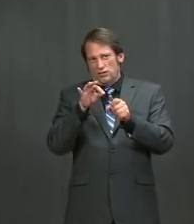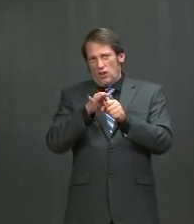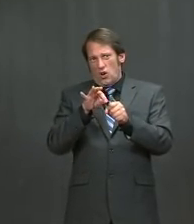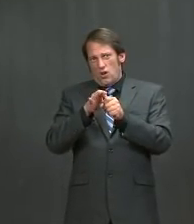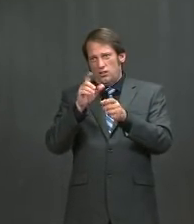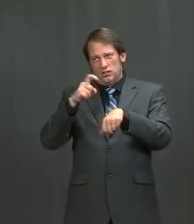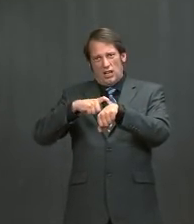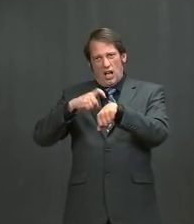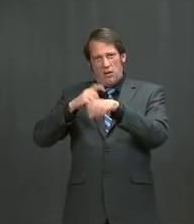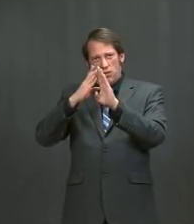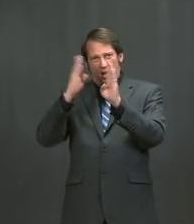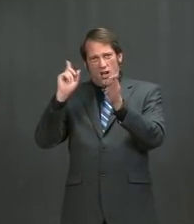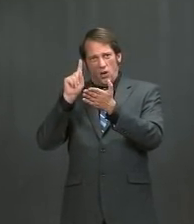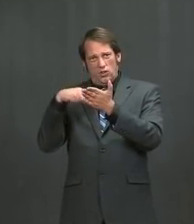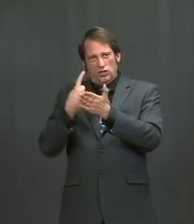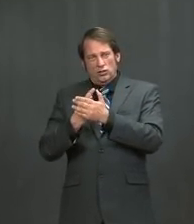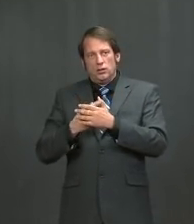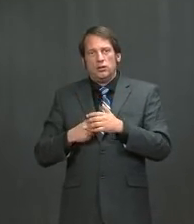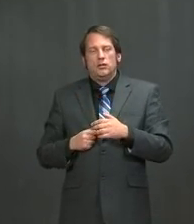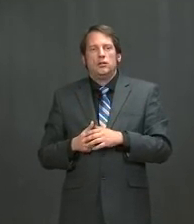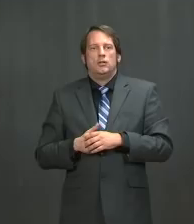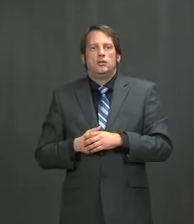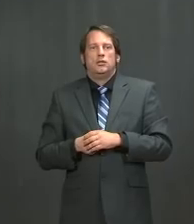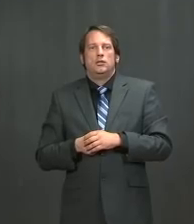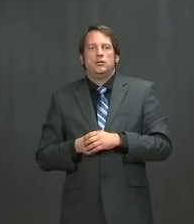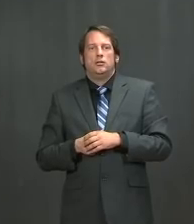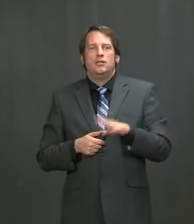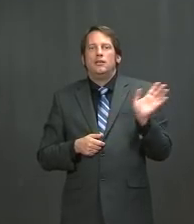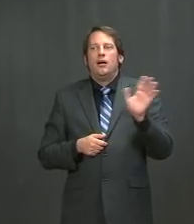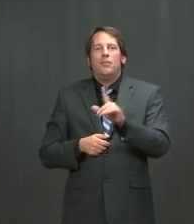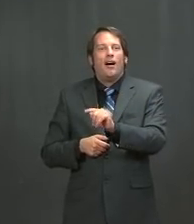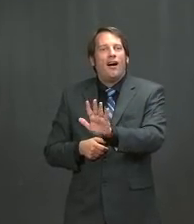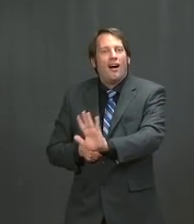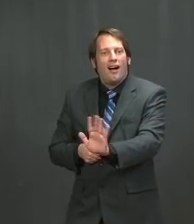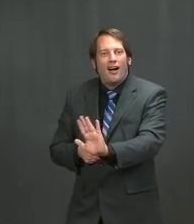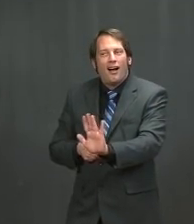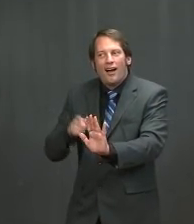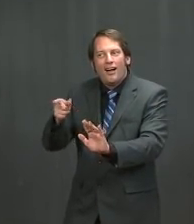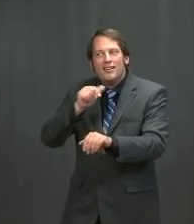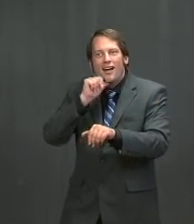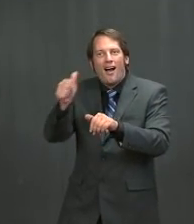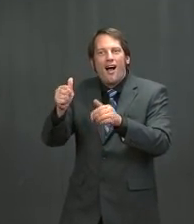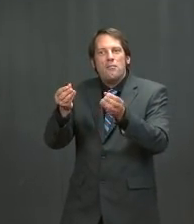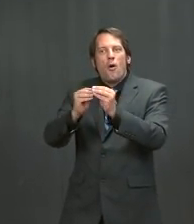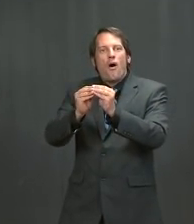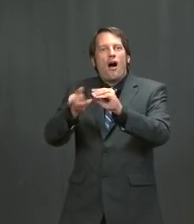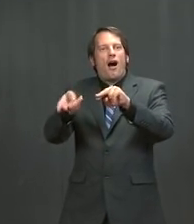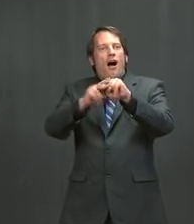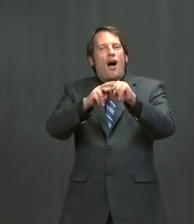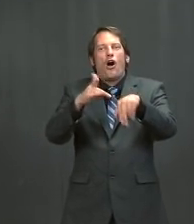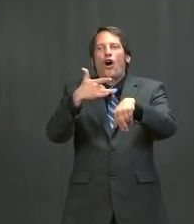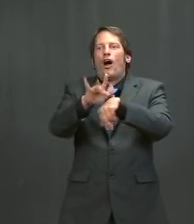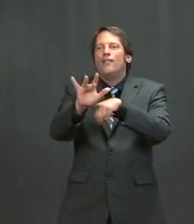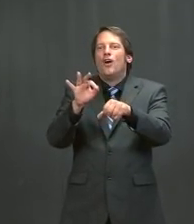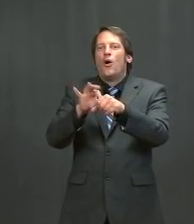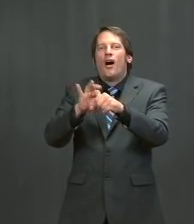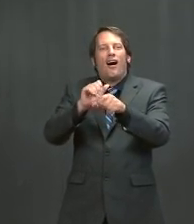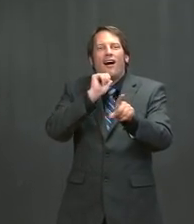it also doesn't expand them for early voting, and makes early voting shorter. So there are a lot of components of the legislation he is concerned about,